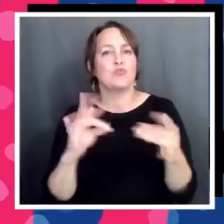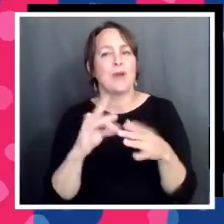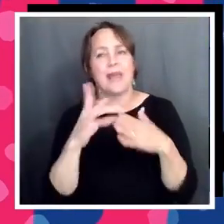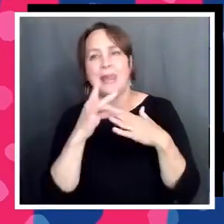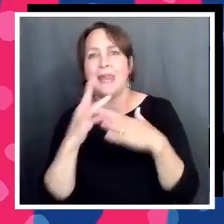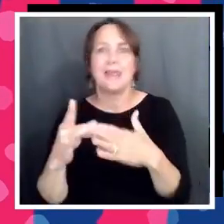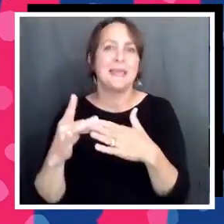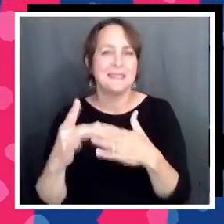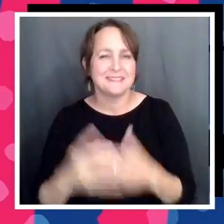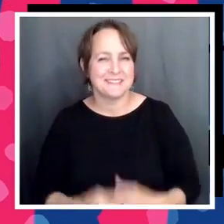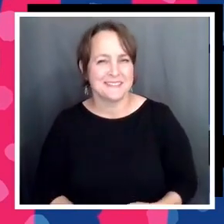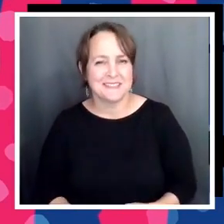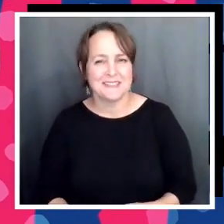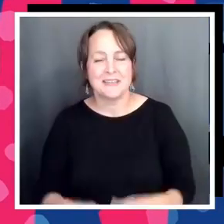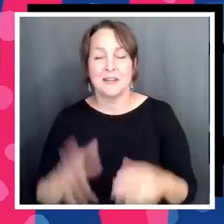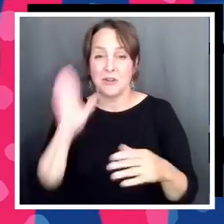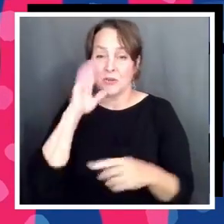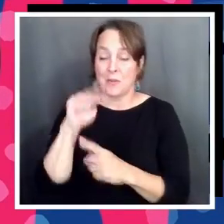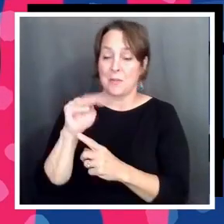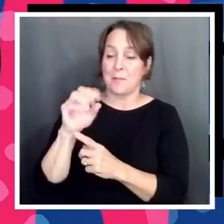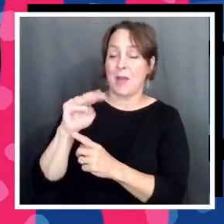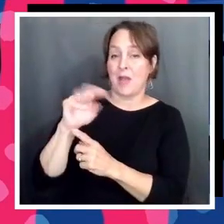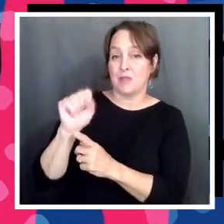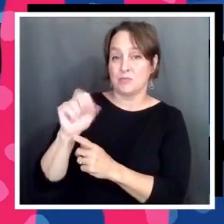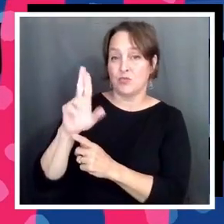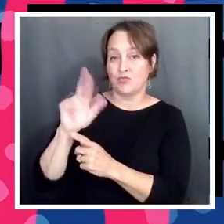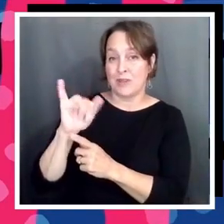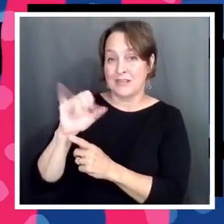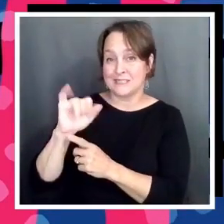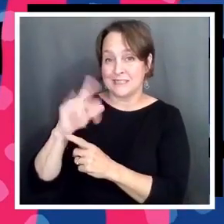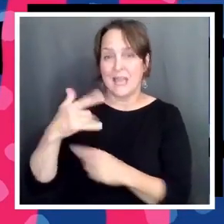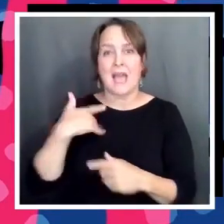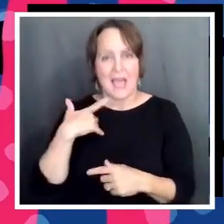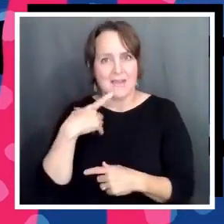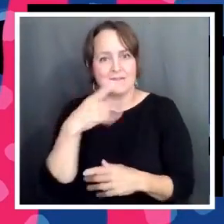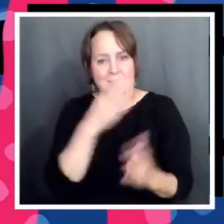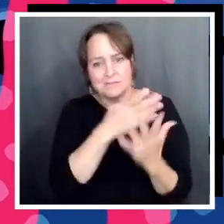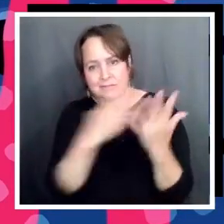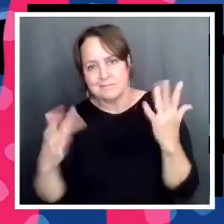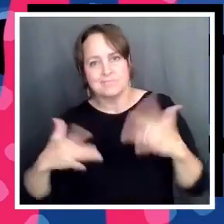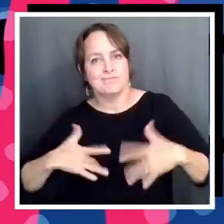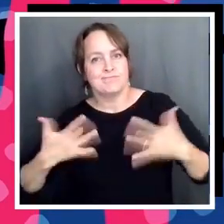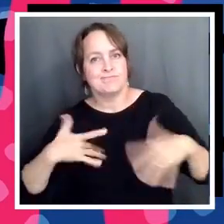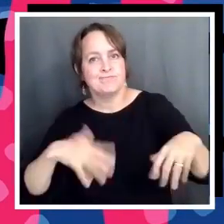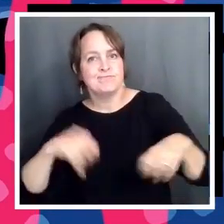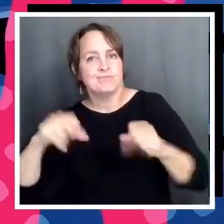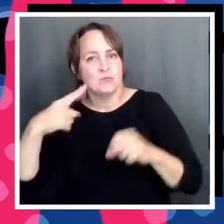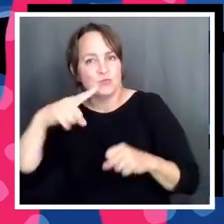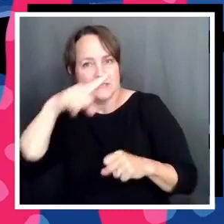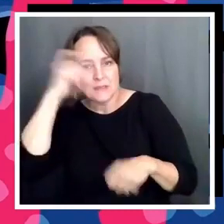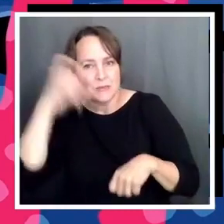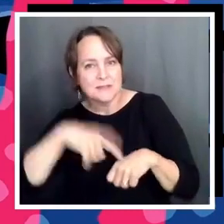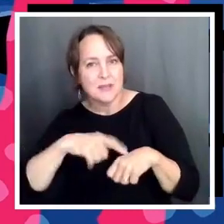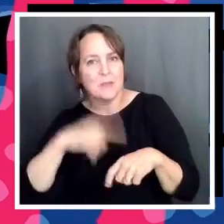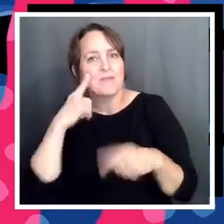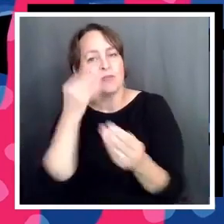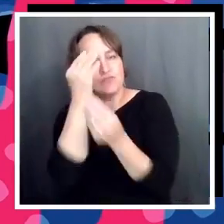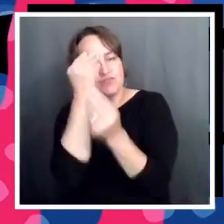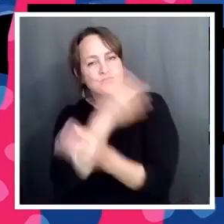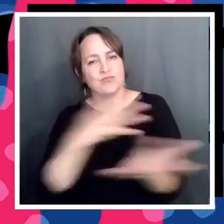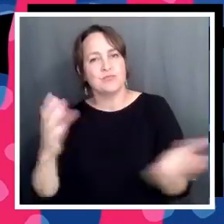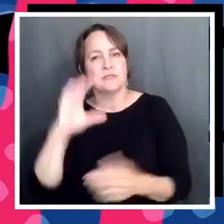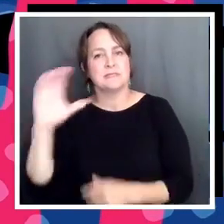AND DANIELA.